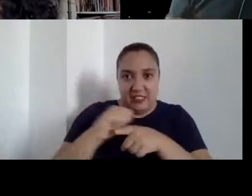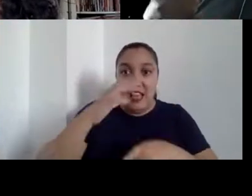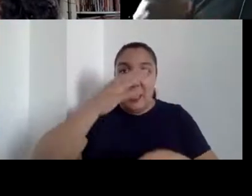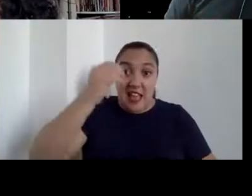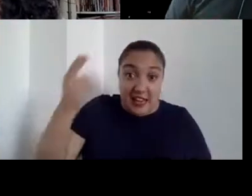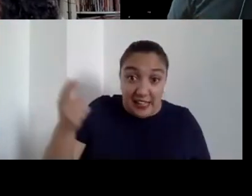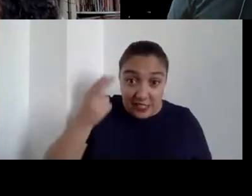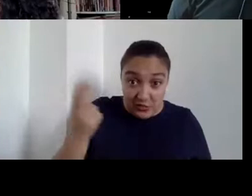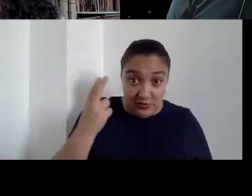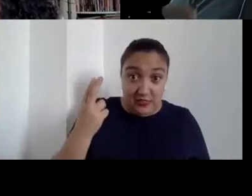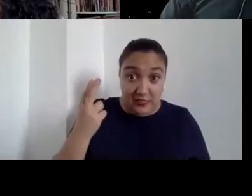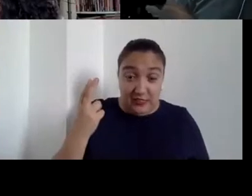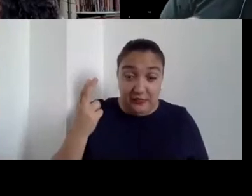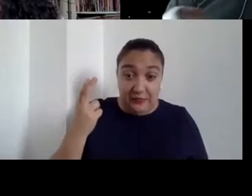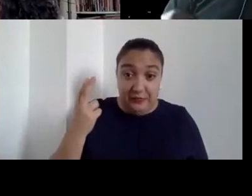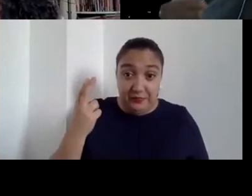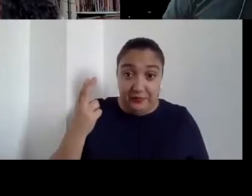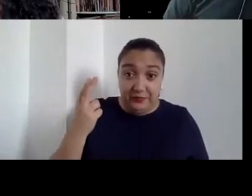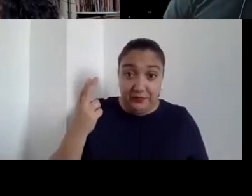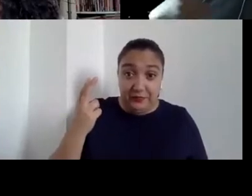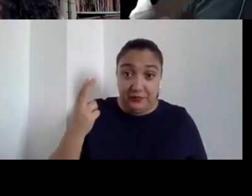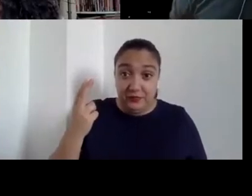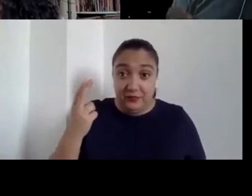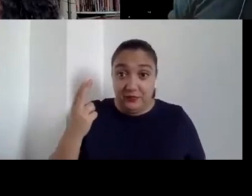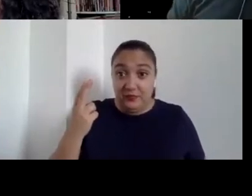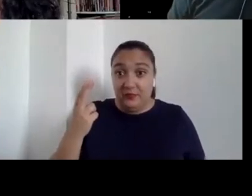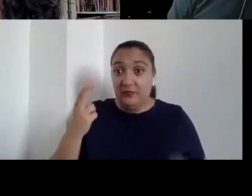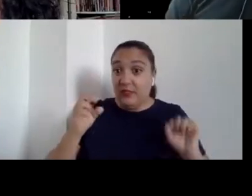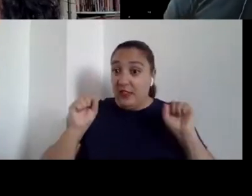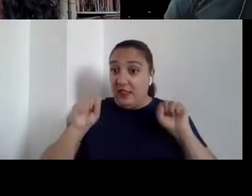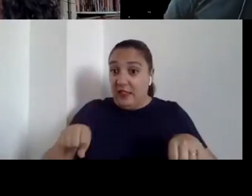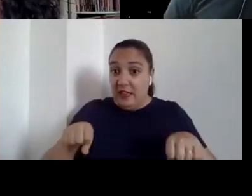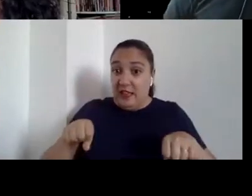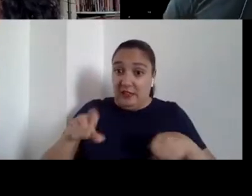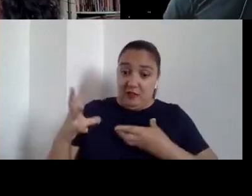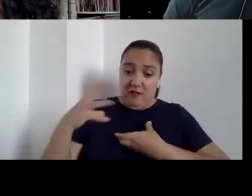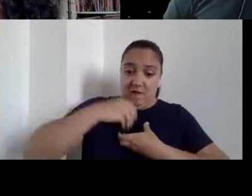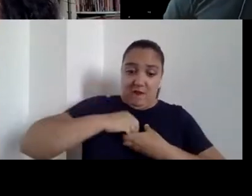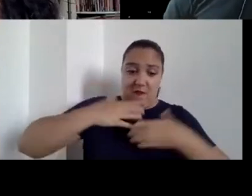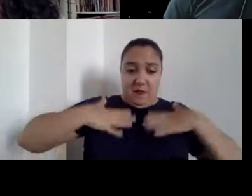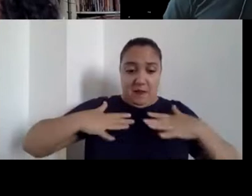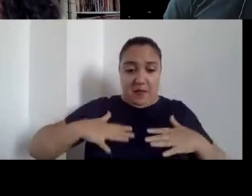or encountered through the body, tangible and I think that is pretty amazing